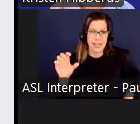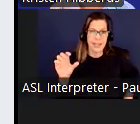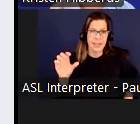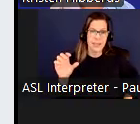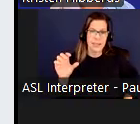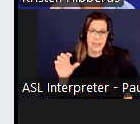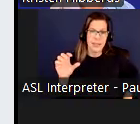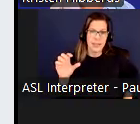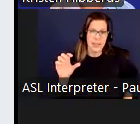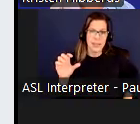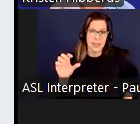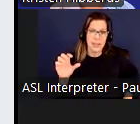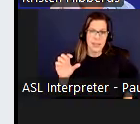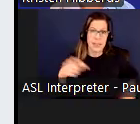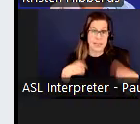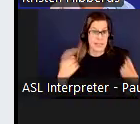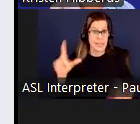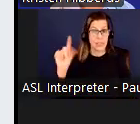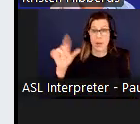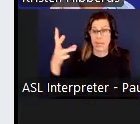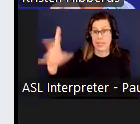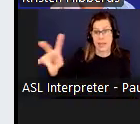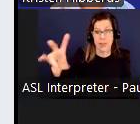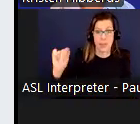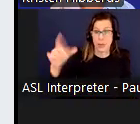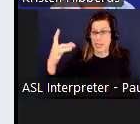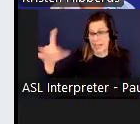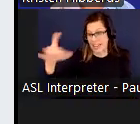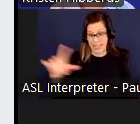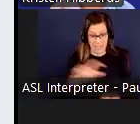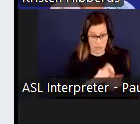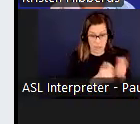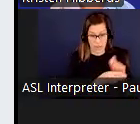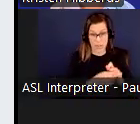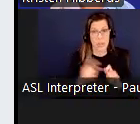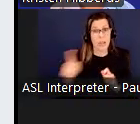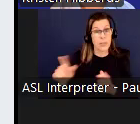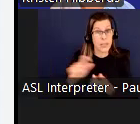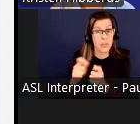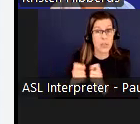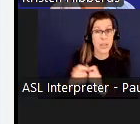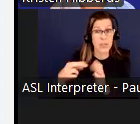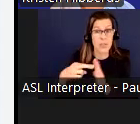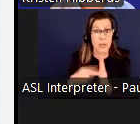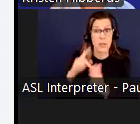was that change. Is this change in the rules just confirming that APS will not or more so